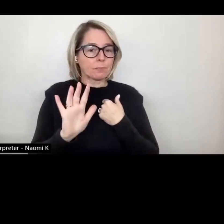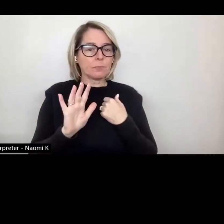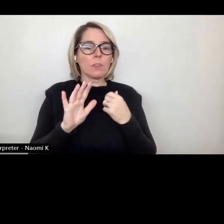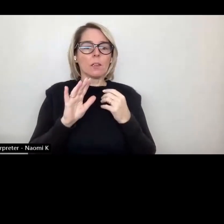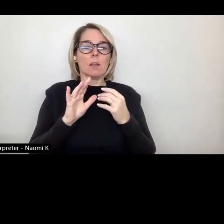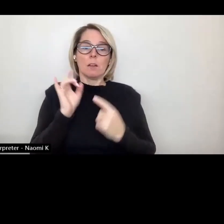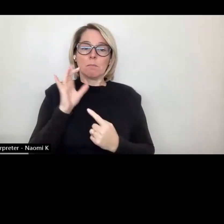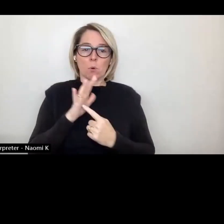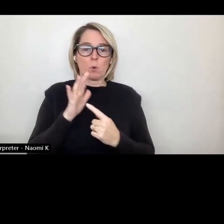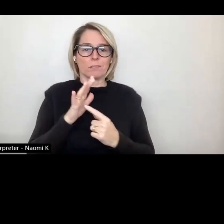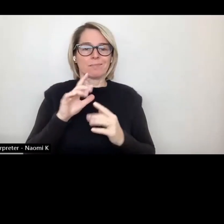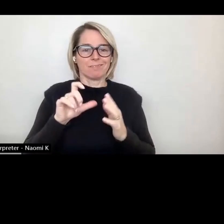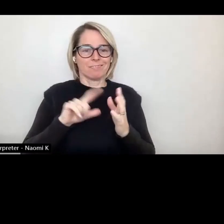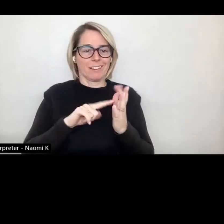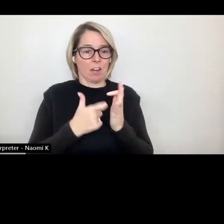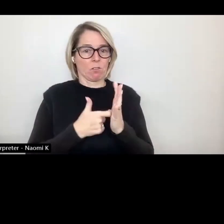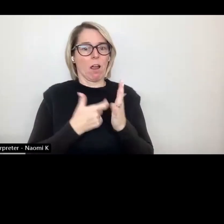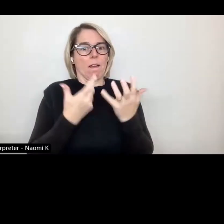You should make that clear in your application.